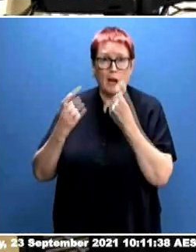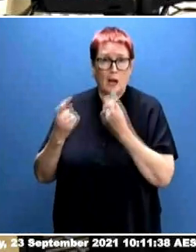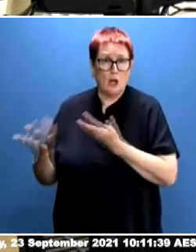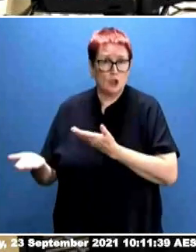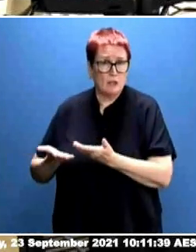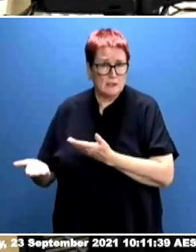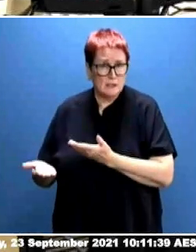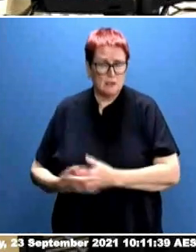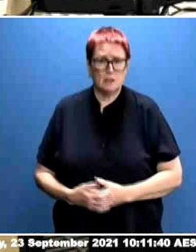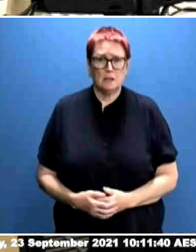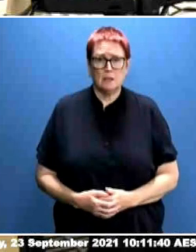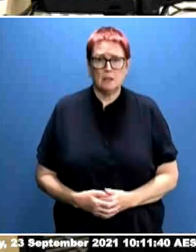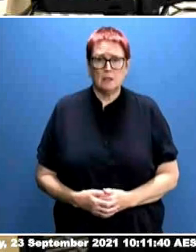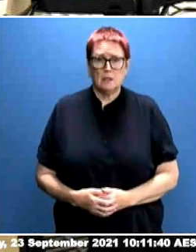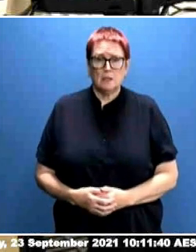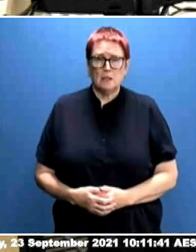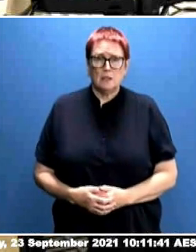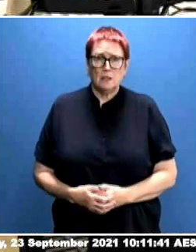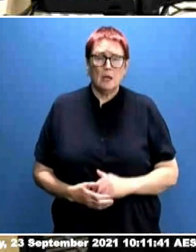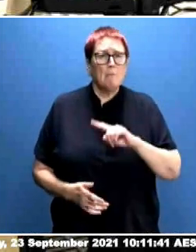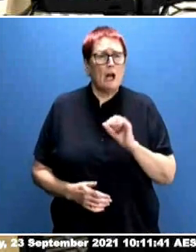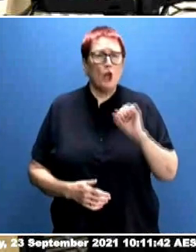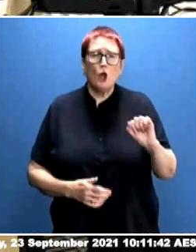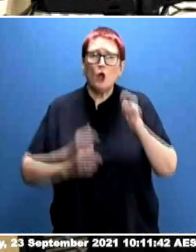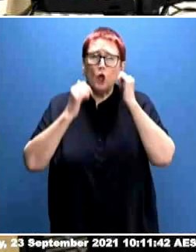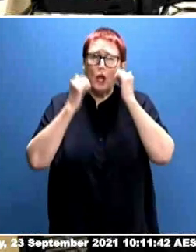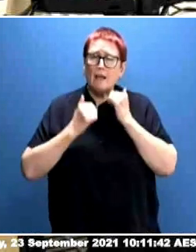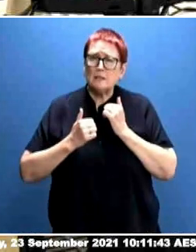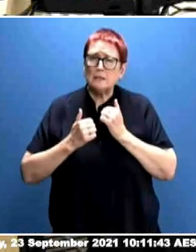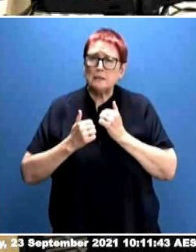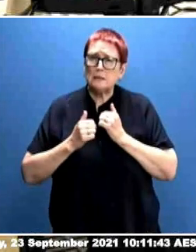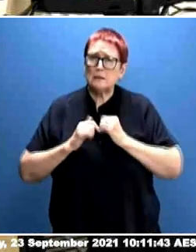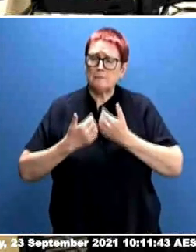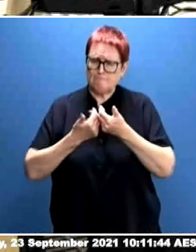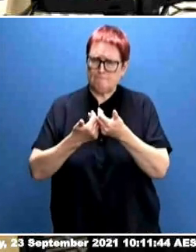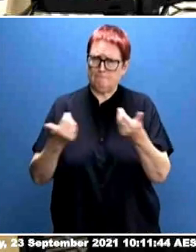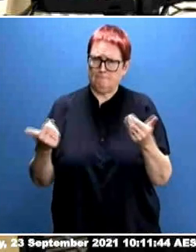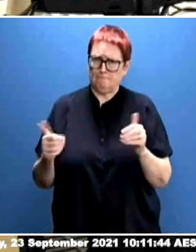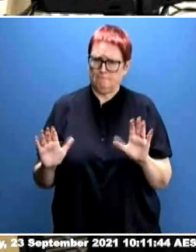but she gave some evidence to draw a distinction between what we might commonly understand